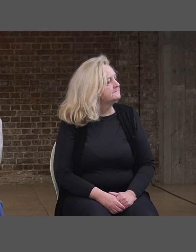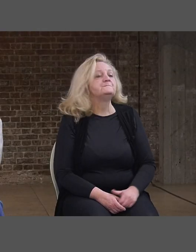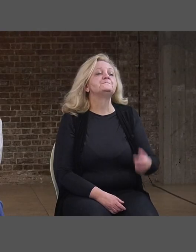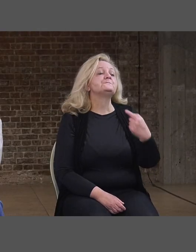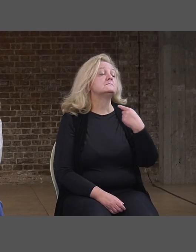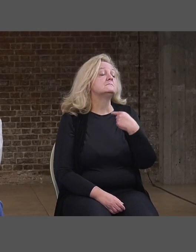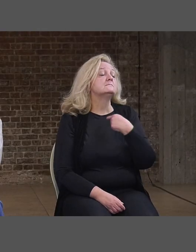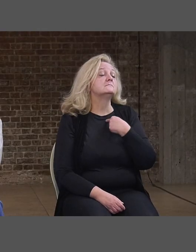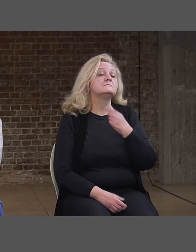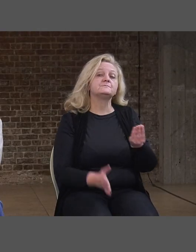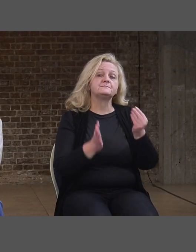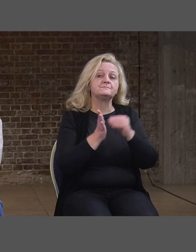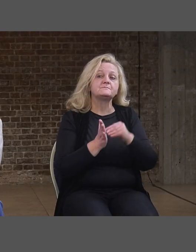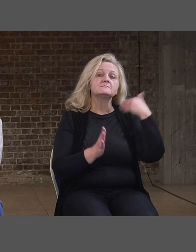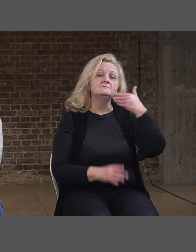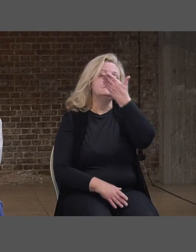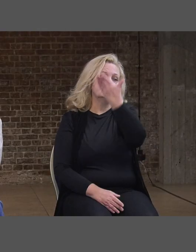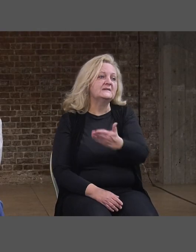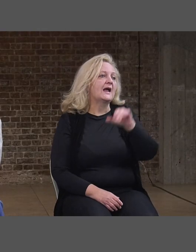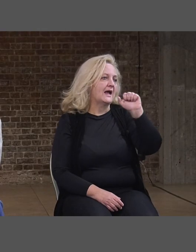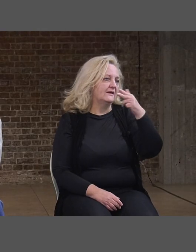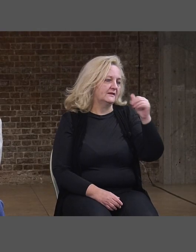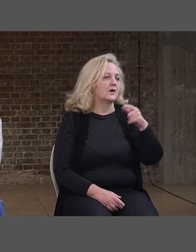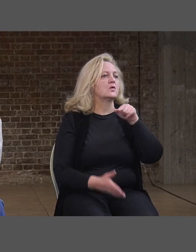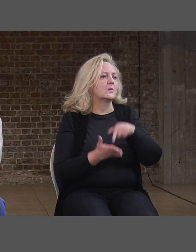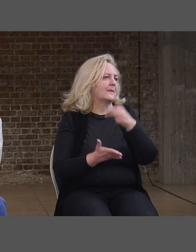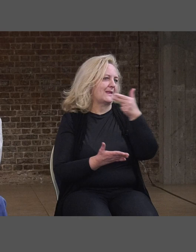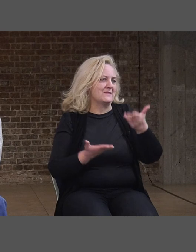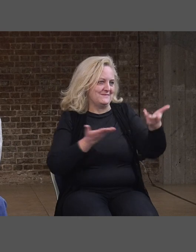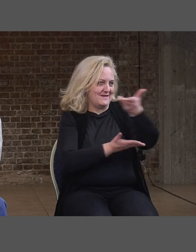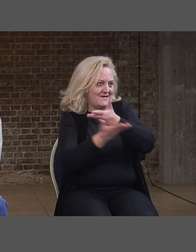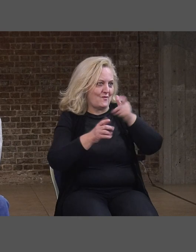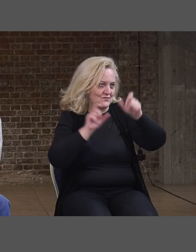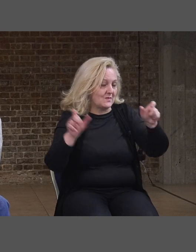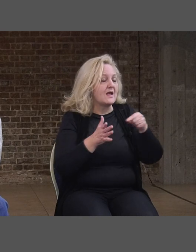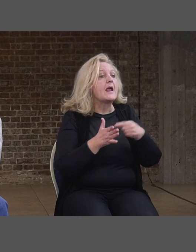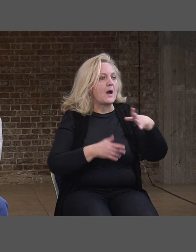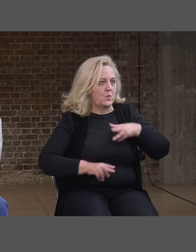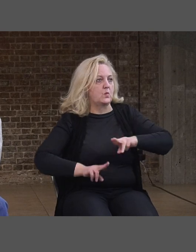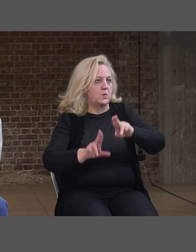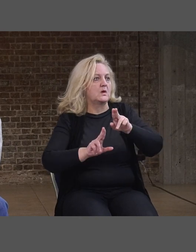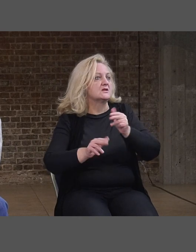[Karolina]: I will refer to Ania's statement and in terms of just this mixing. I used to take part participated in sports competitions